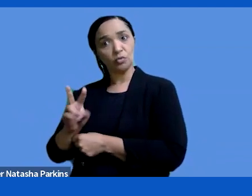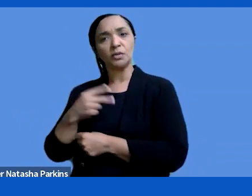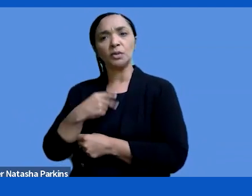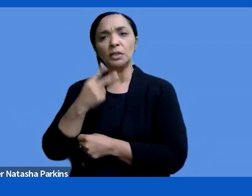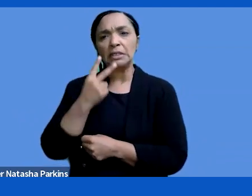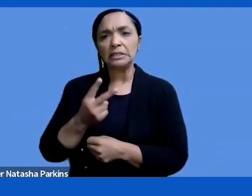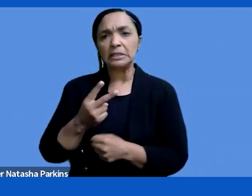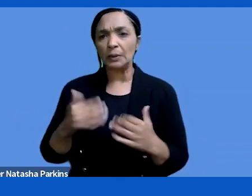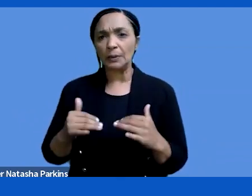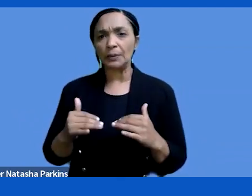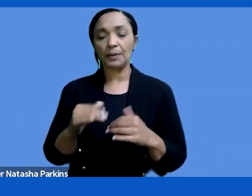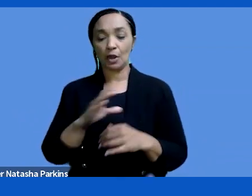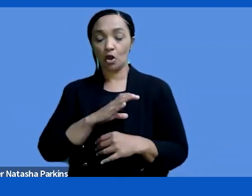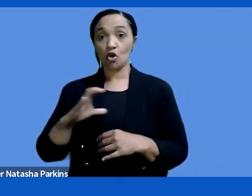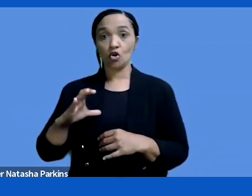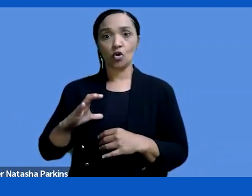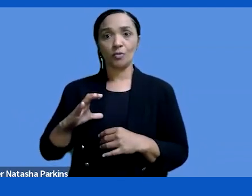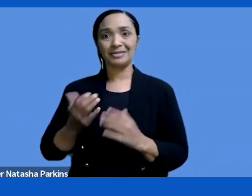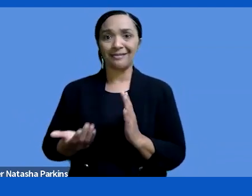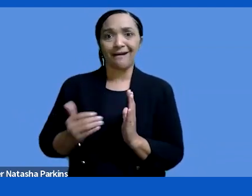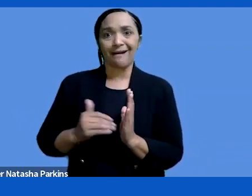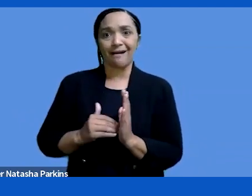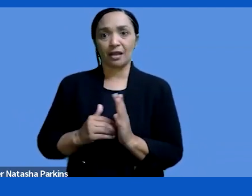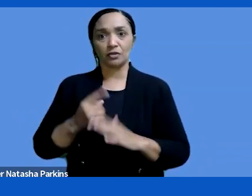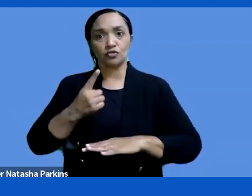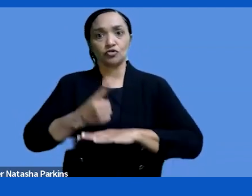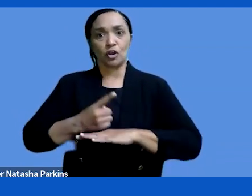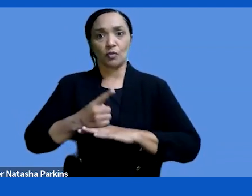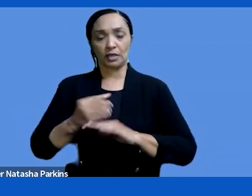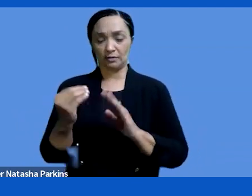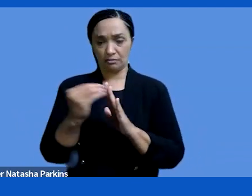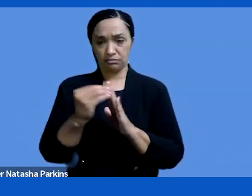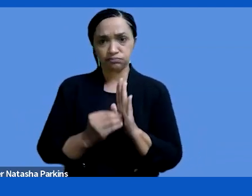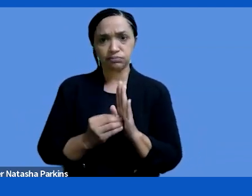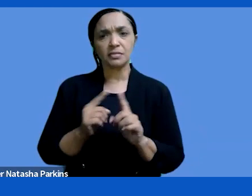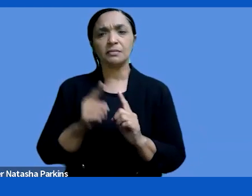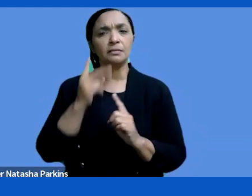not considering reopening the Directive itself, but really looking more at other areas where it